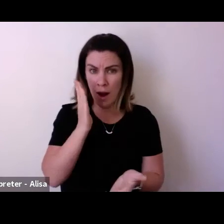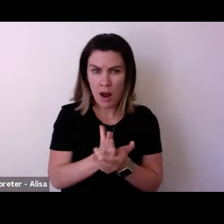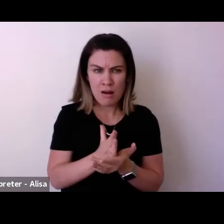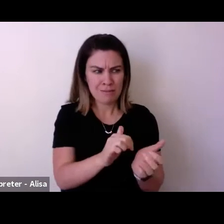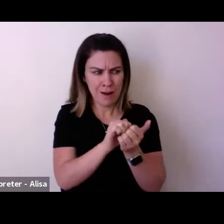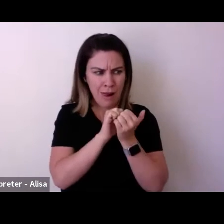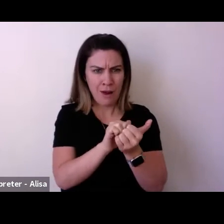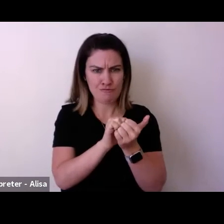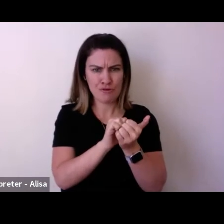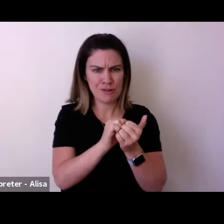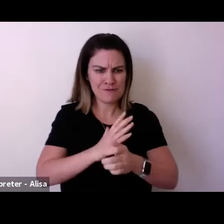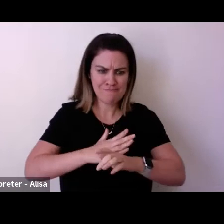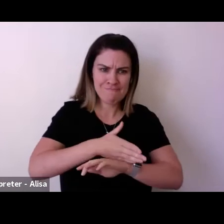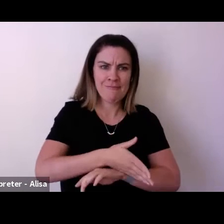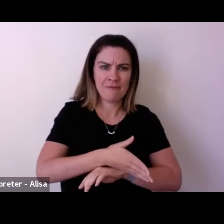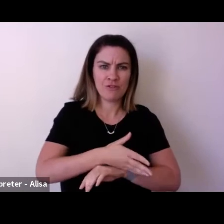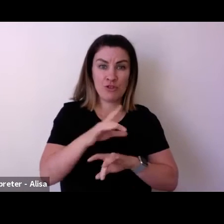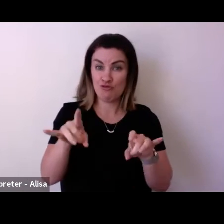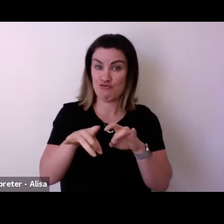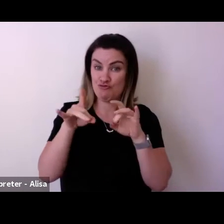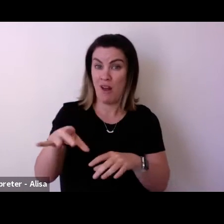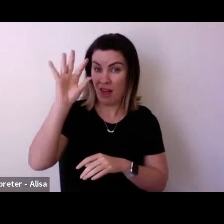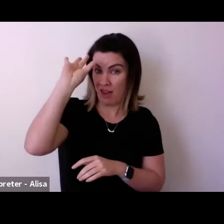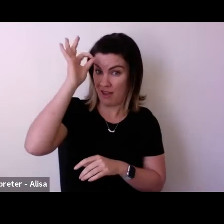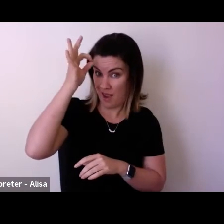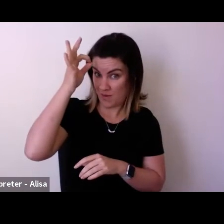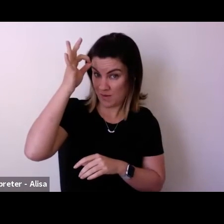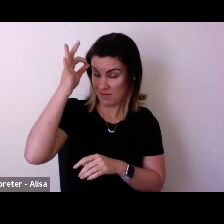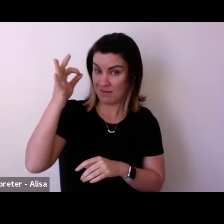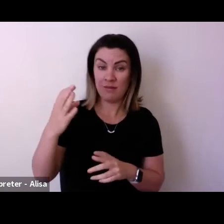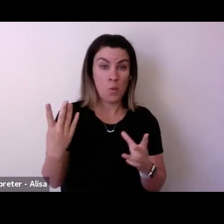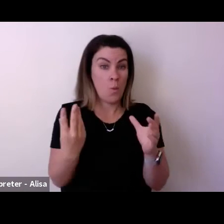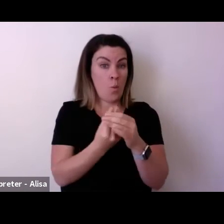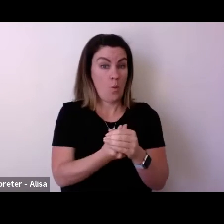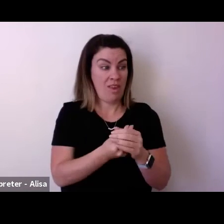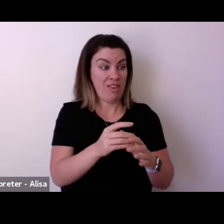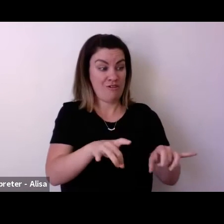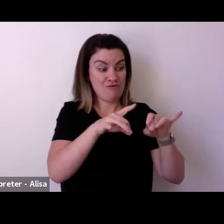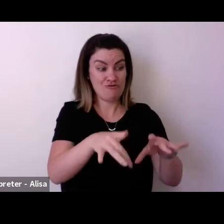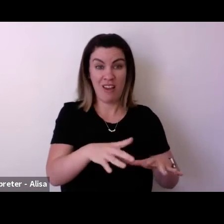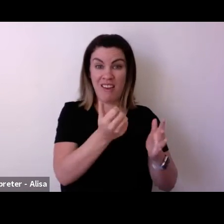leading arts agency, the Australian Council in one of the straw Australians leading art educators,